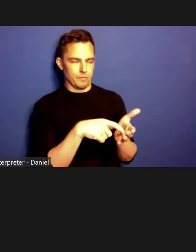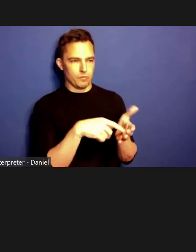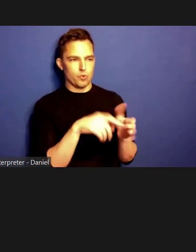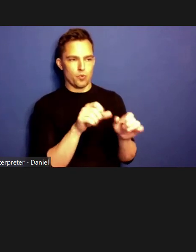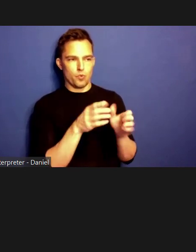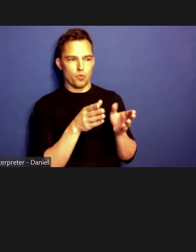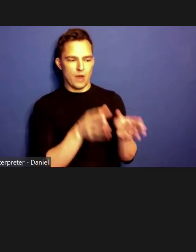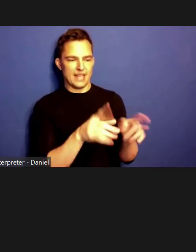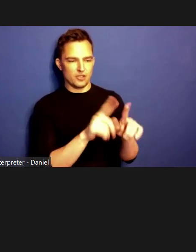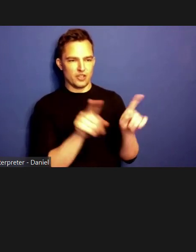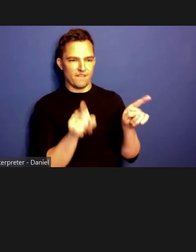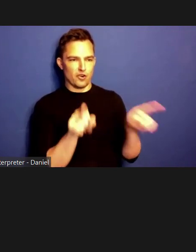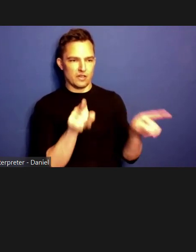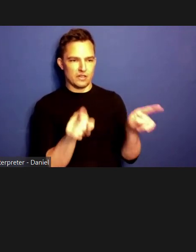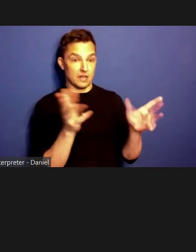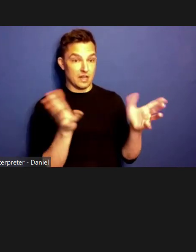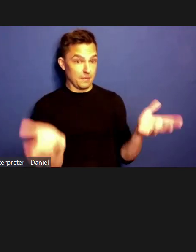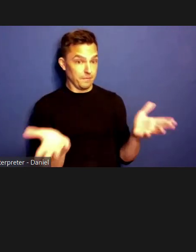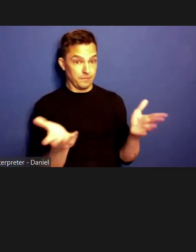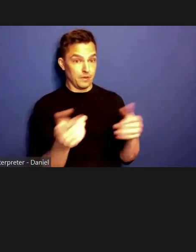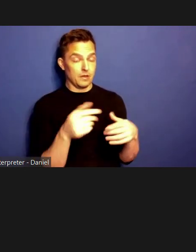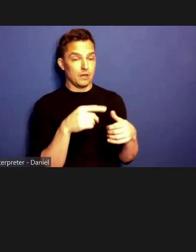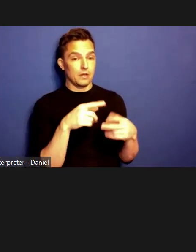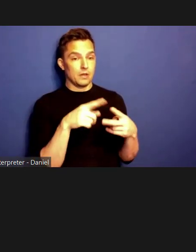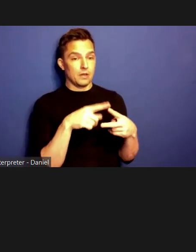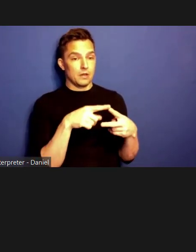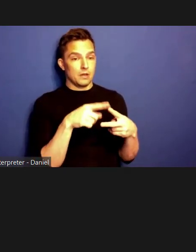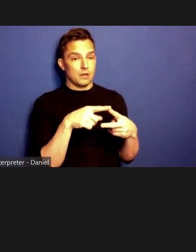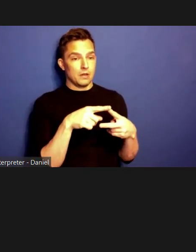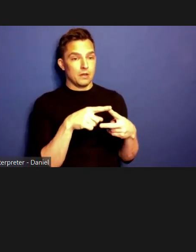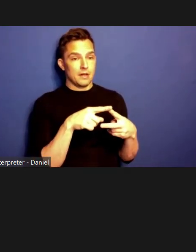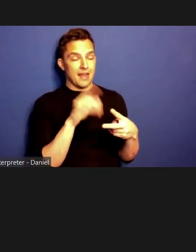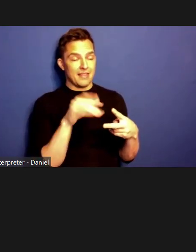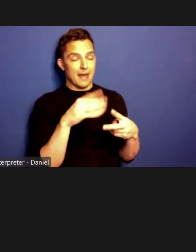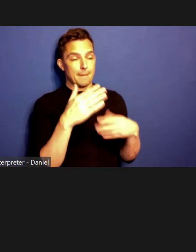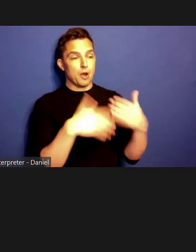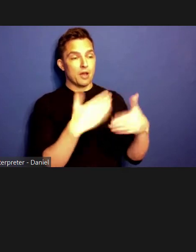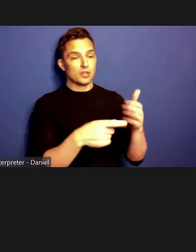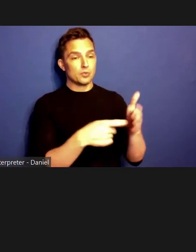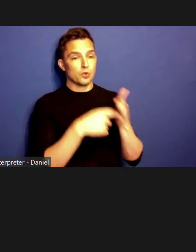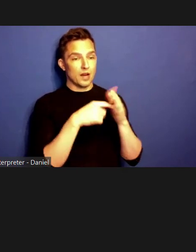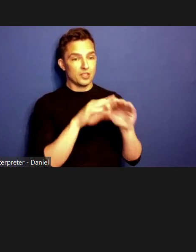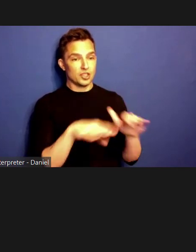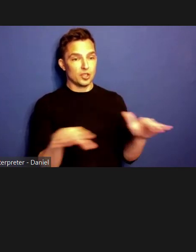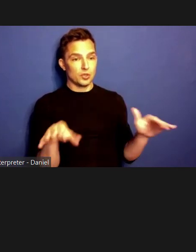not only to be cooperative with Pure Tone screening, but to be full